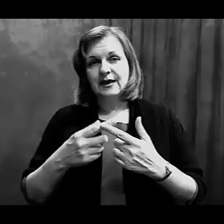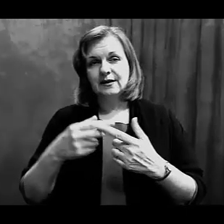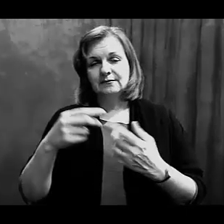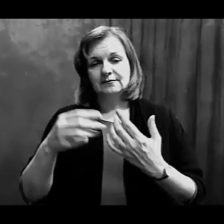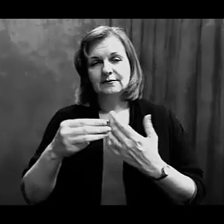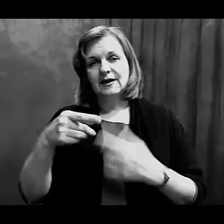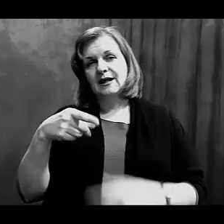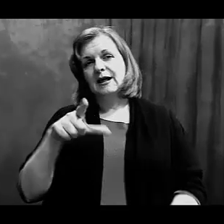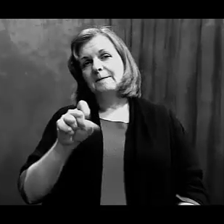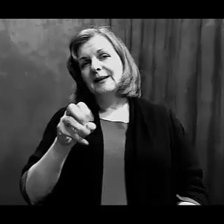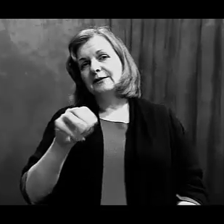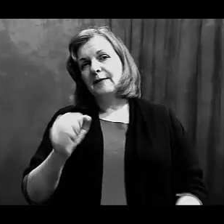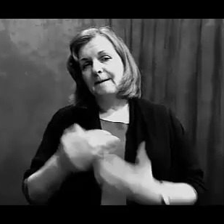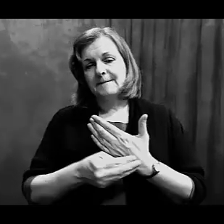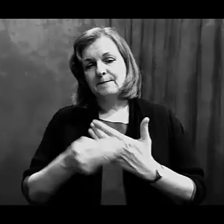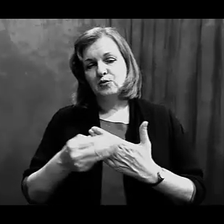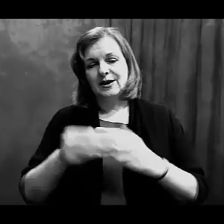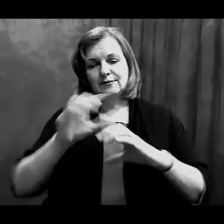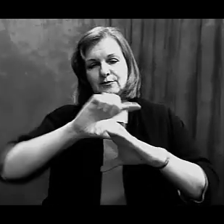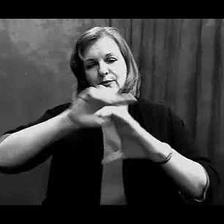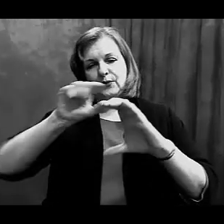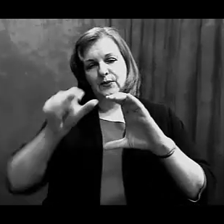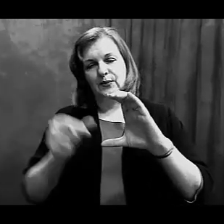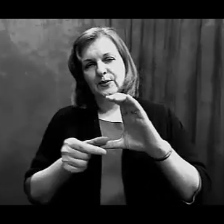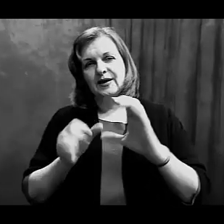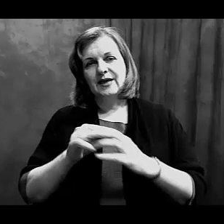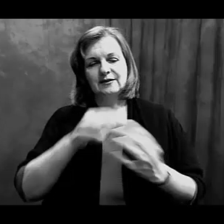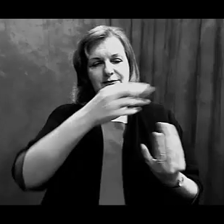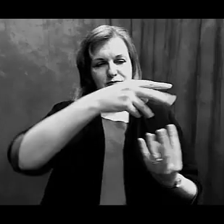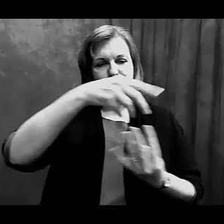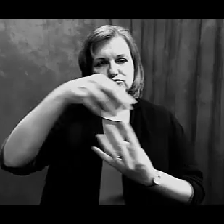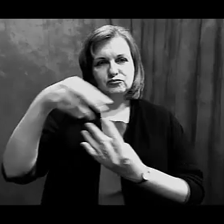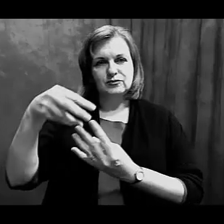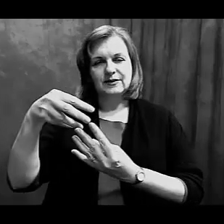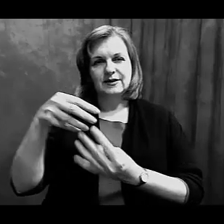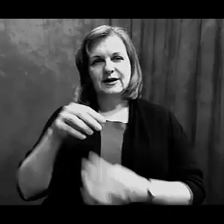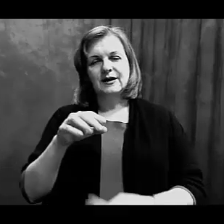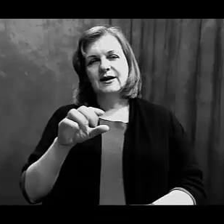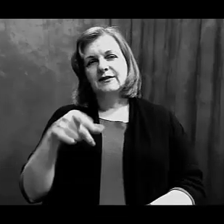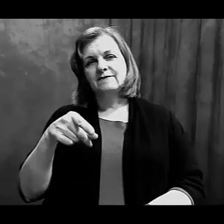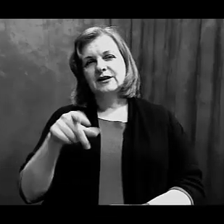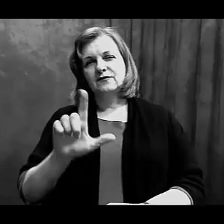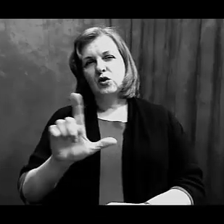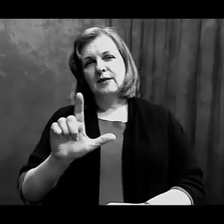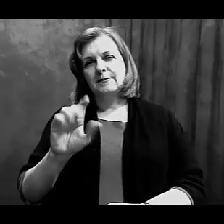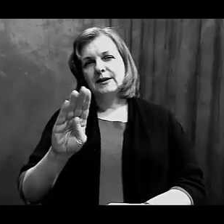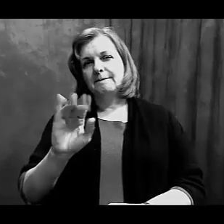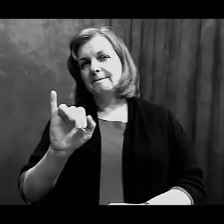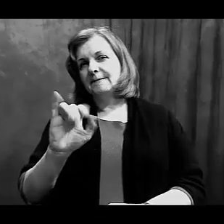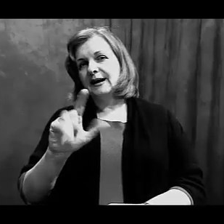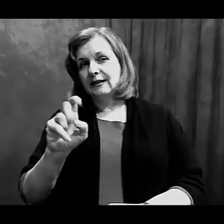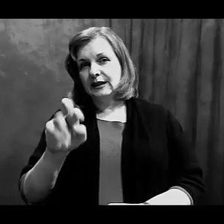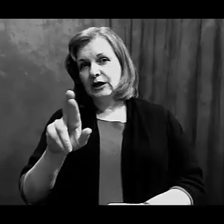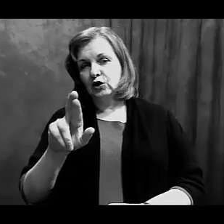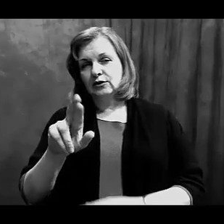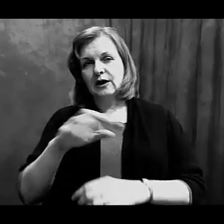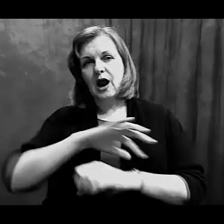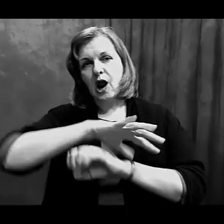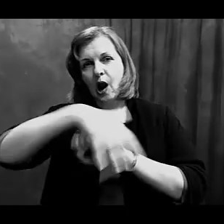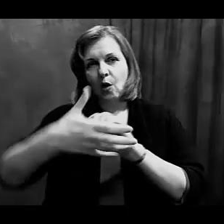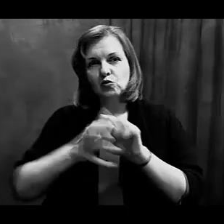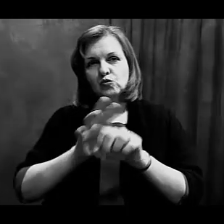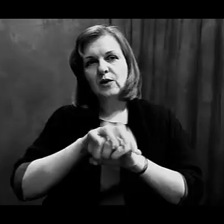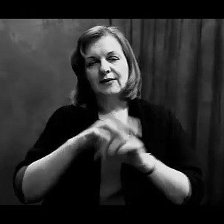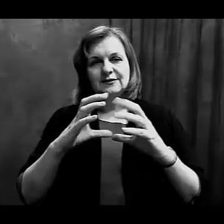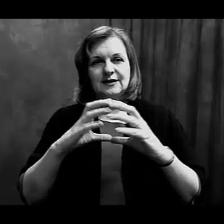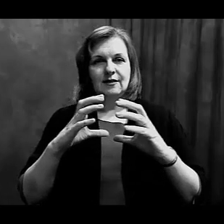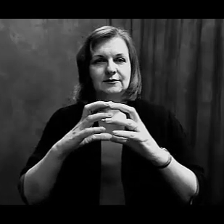and then the plasma membrane you already know -- that's the phospholipid bilayer on the outside